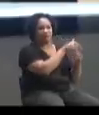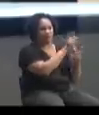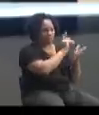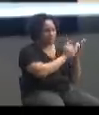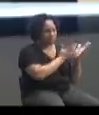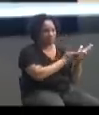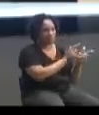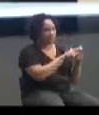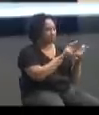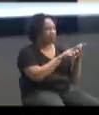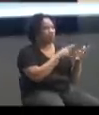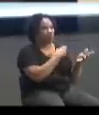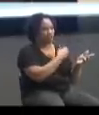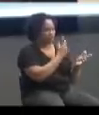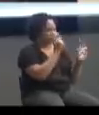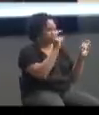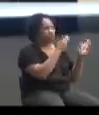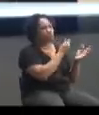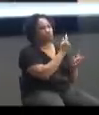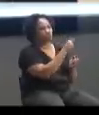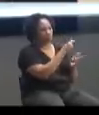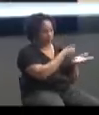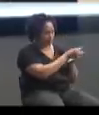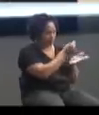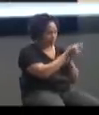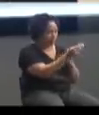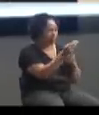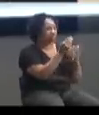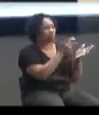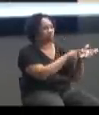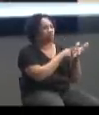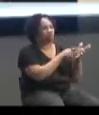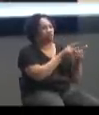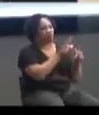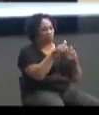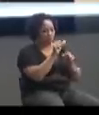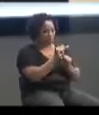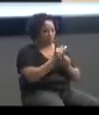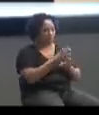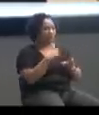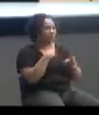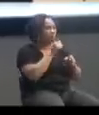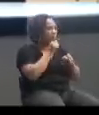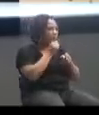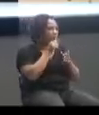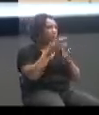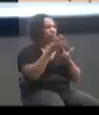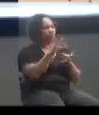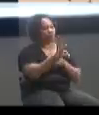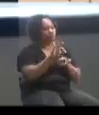FEATURES. WE ENACTED GREEN PURCHASING REQUIREMENTS. OUR EMPLOYEES ARE MAKING PERSONAL SUSTAINABILITY